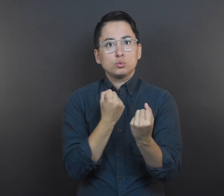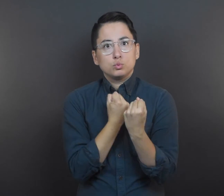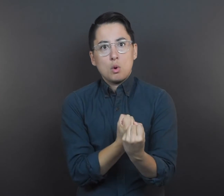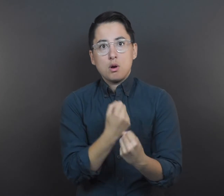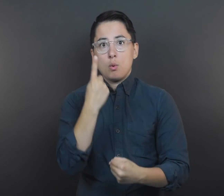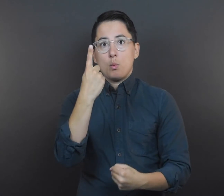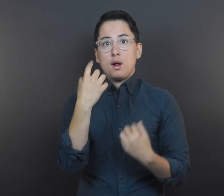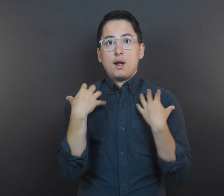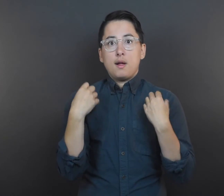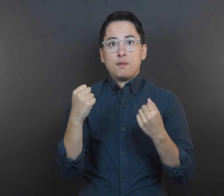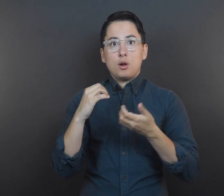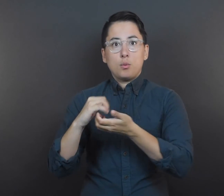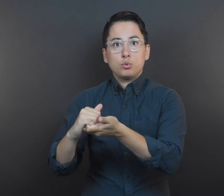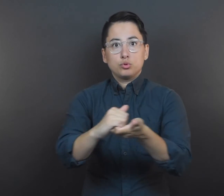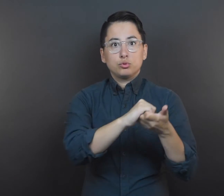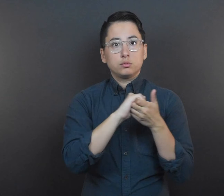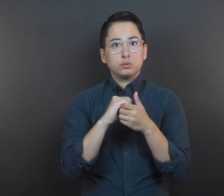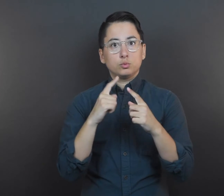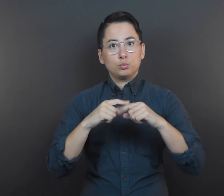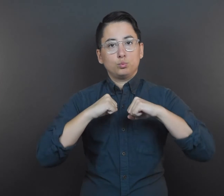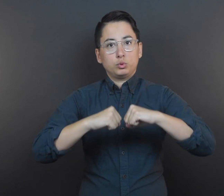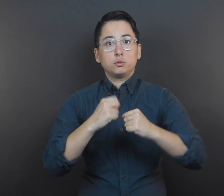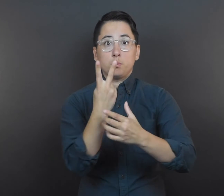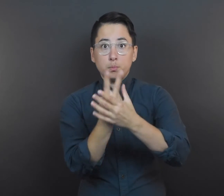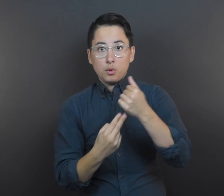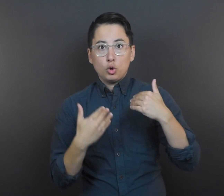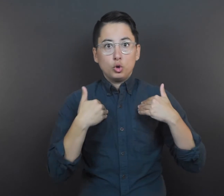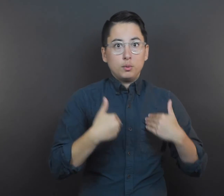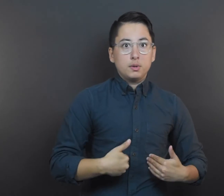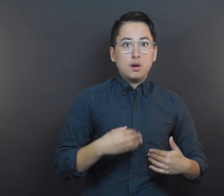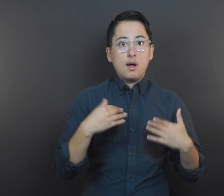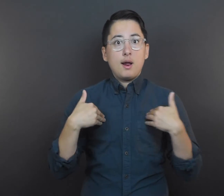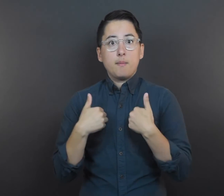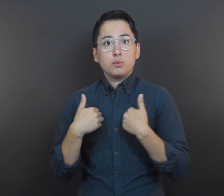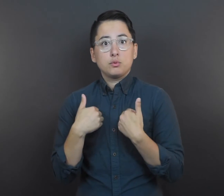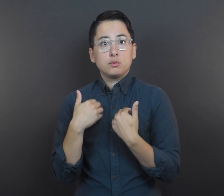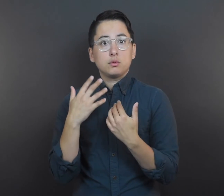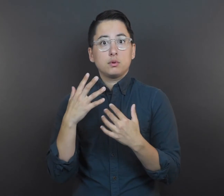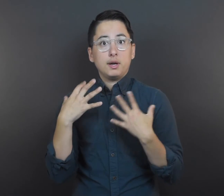both human and animal health,” said Dr. Ghai.